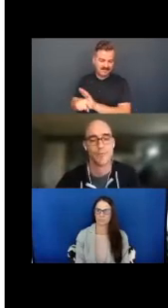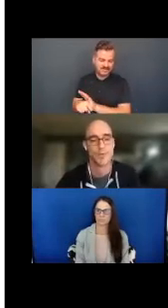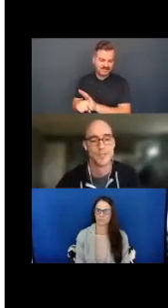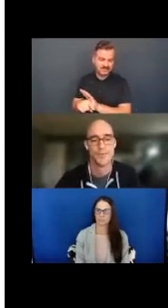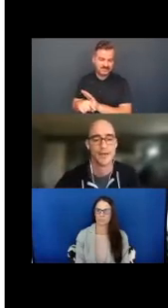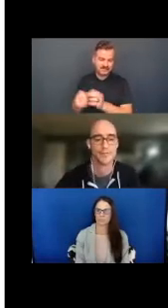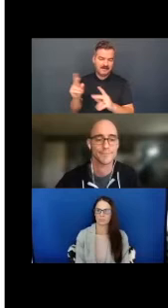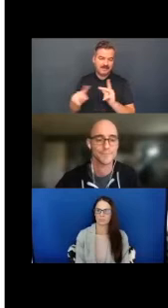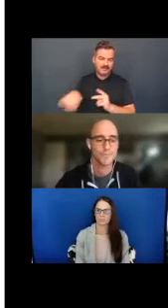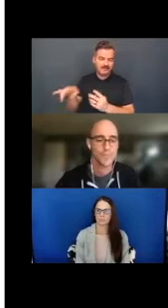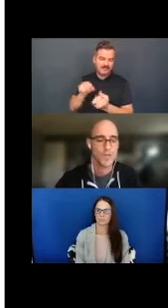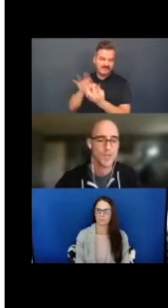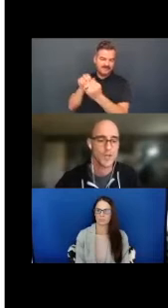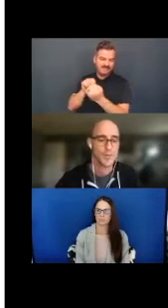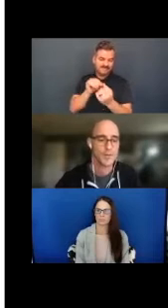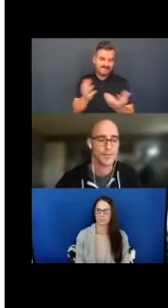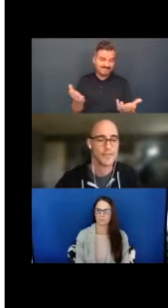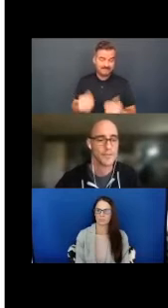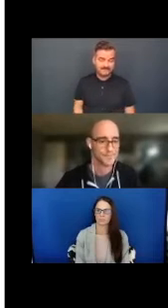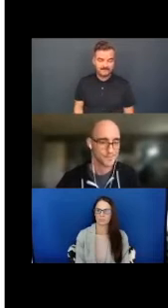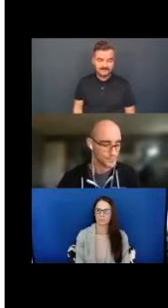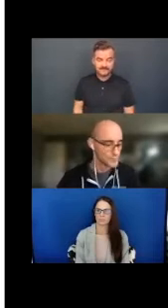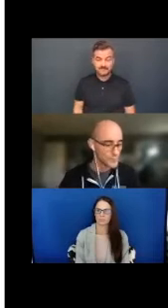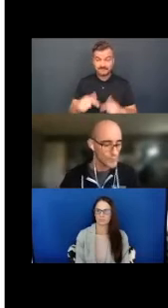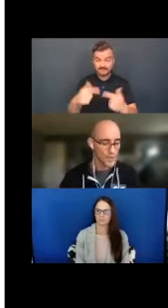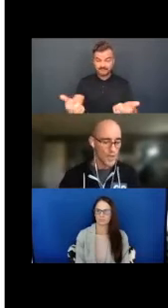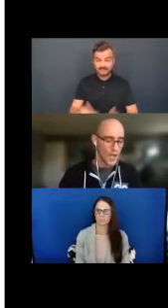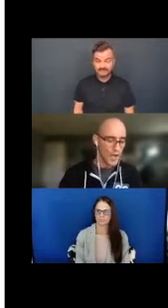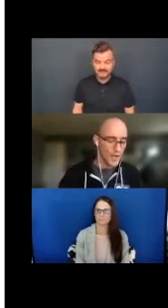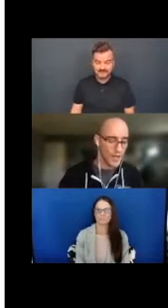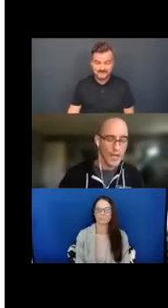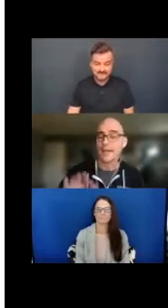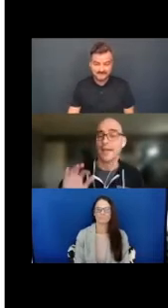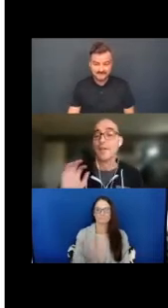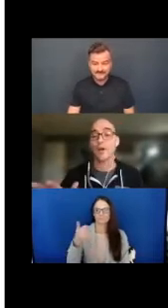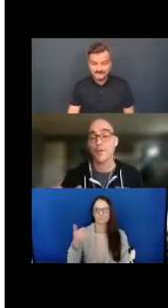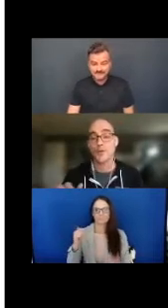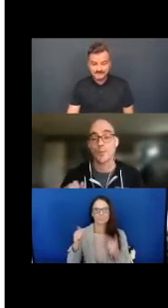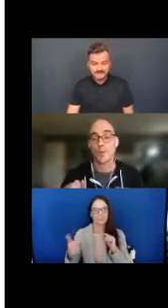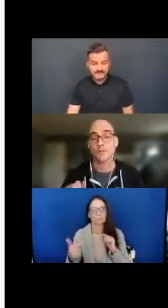of folks have talked about here today. 16:16:43 And I think all of those are important